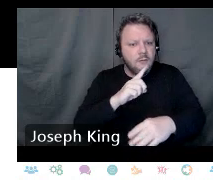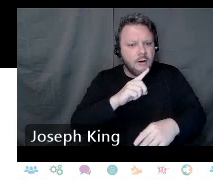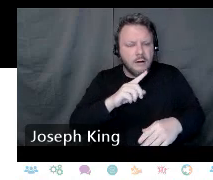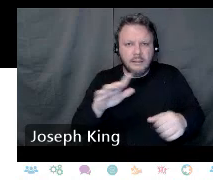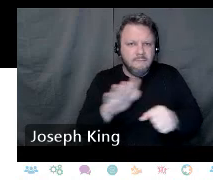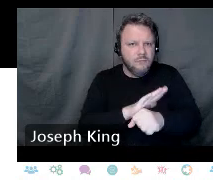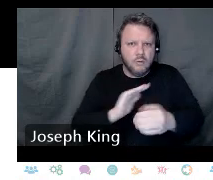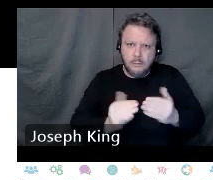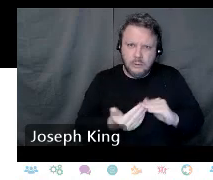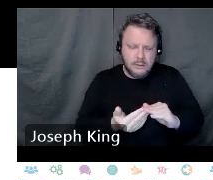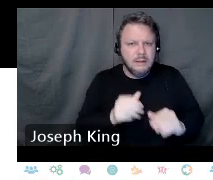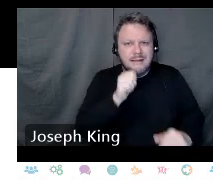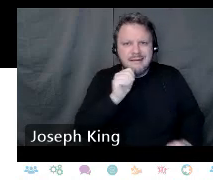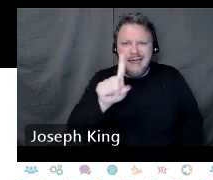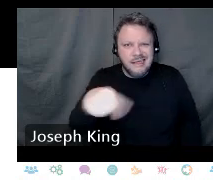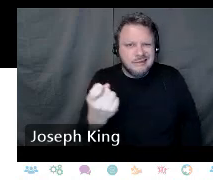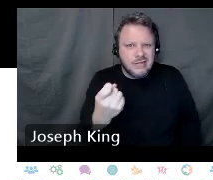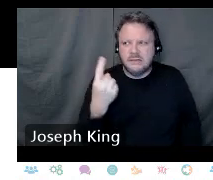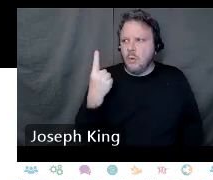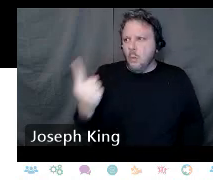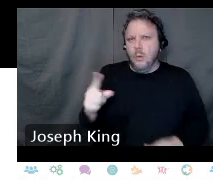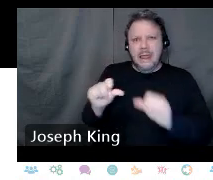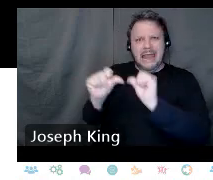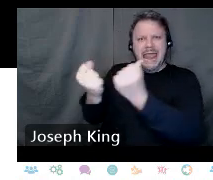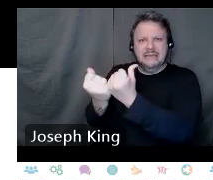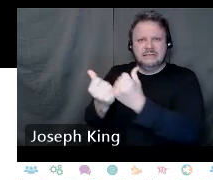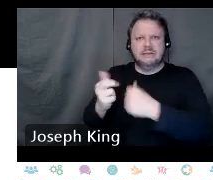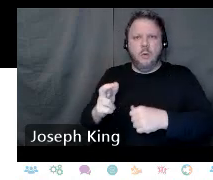entire community, not just one agency or sector.